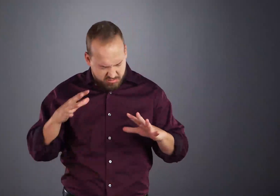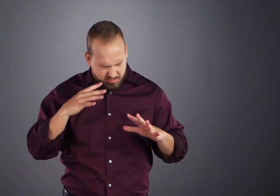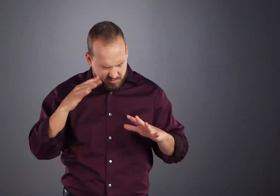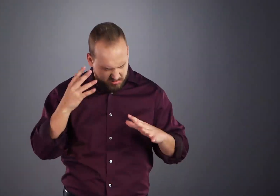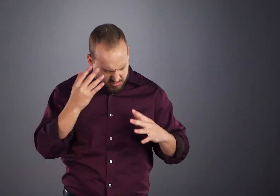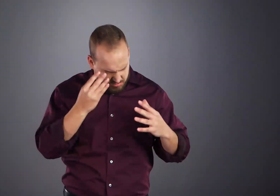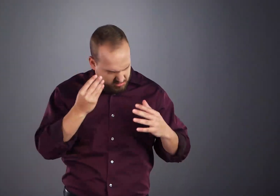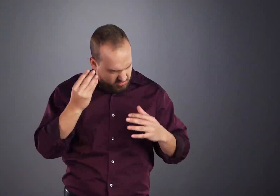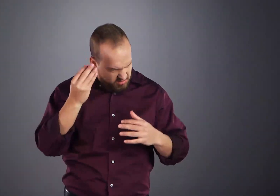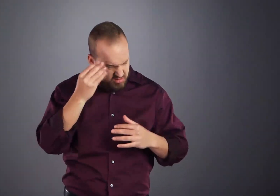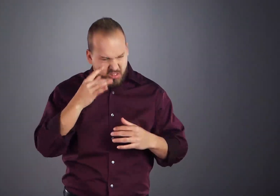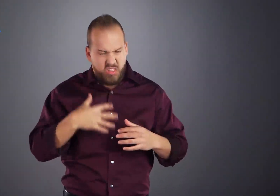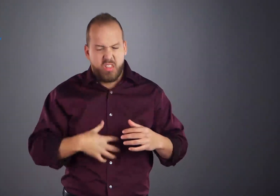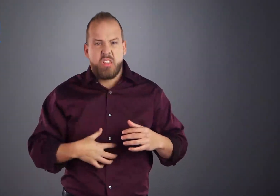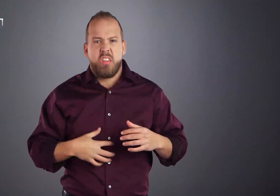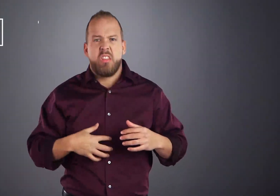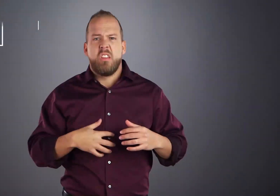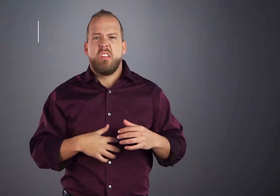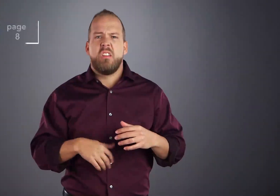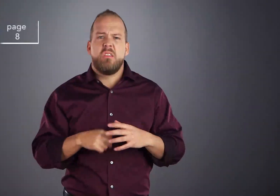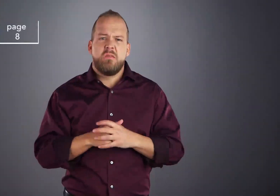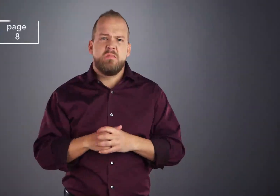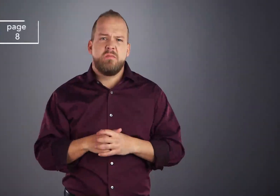It was a devastating blow to my pride.